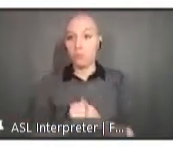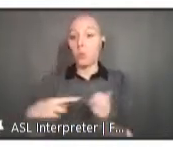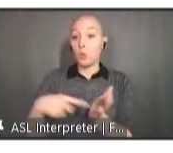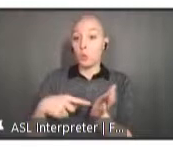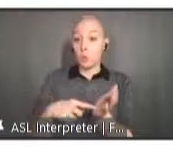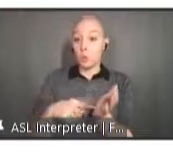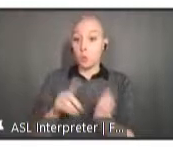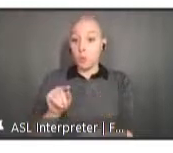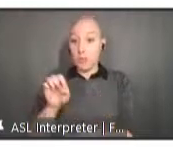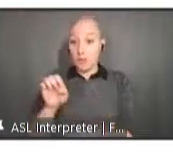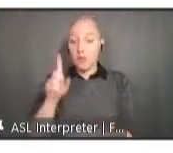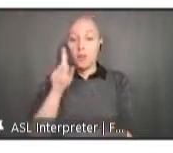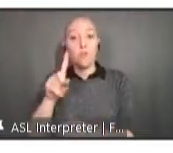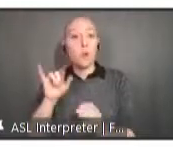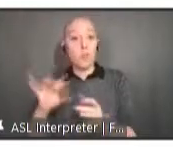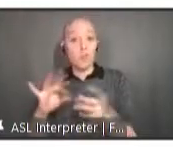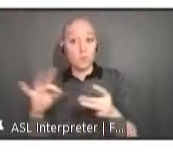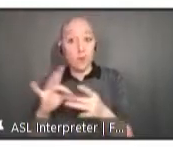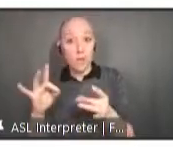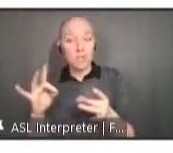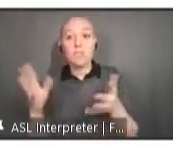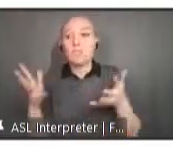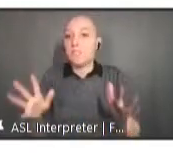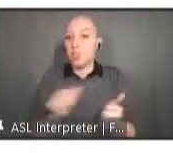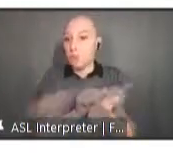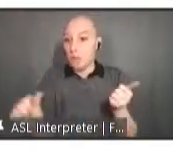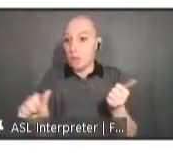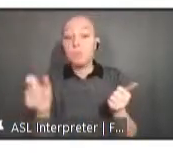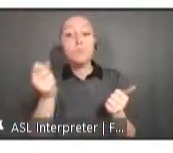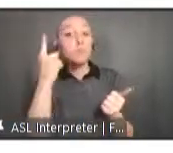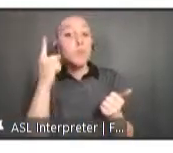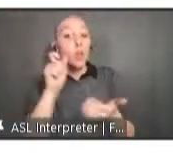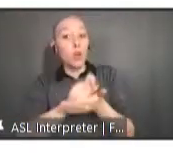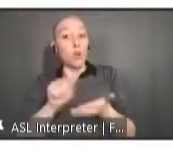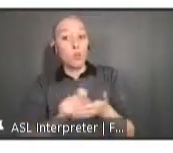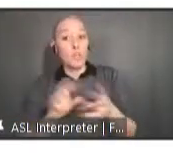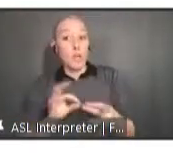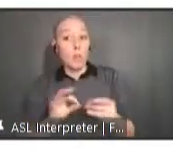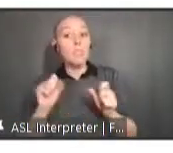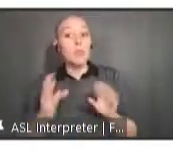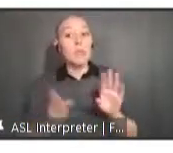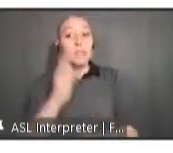However, anyone can submit a written comment up to three pages in length to nvac@hhs.gov.